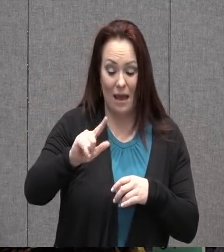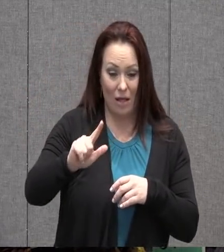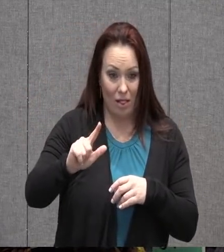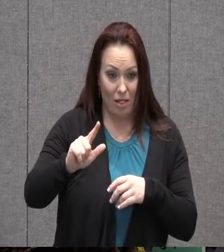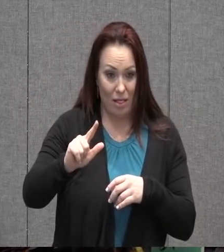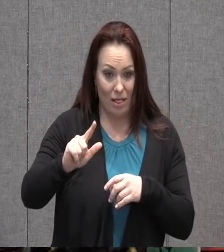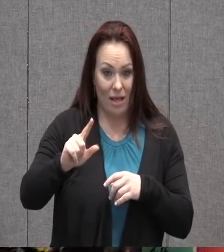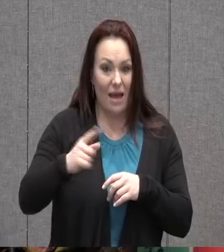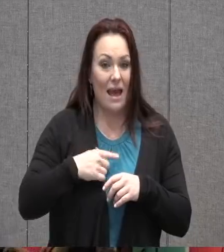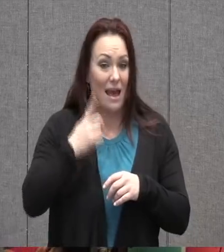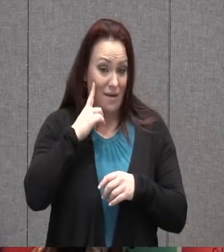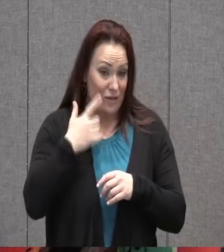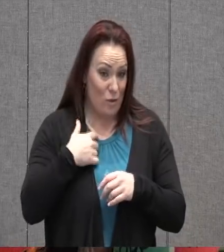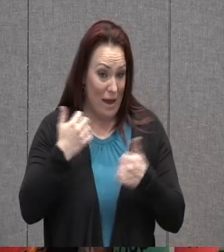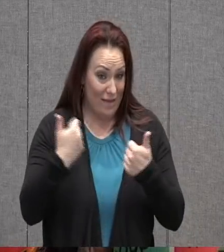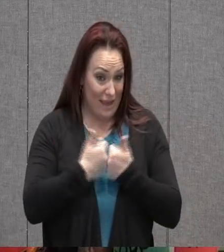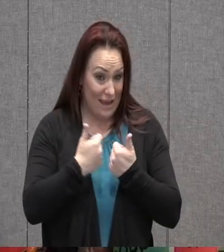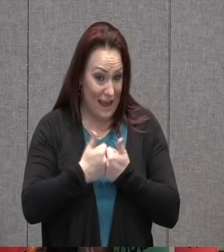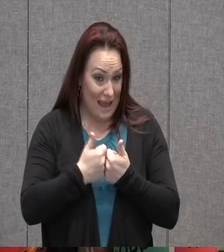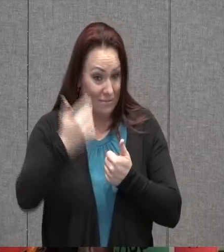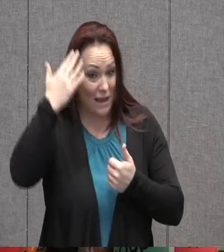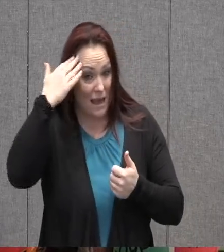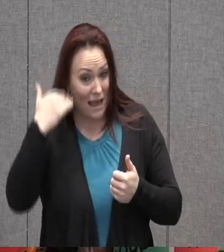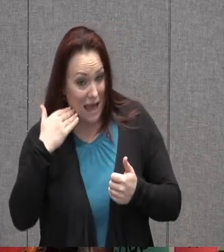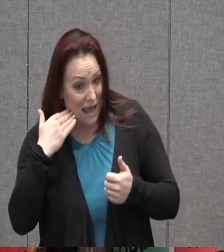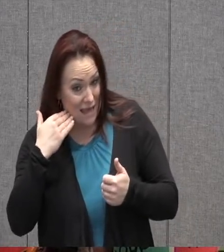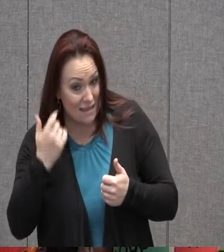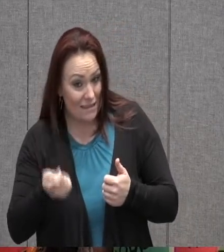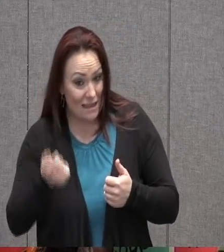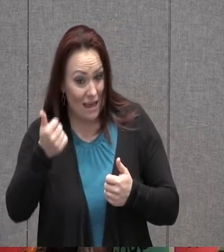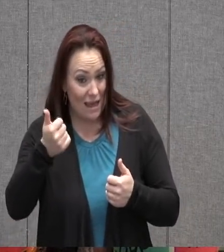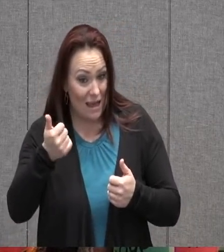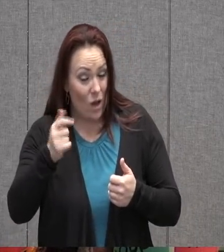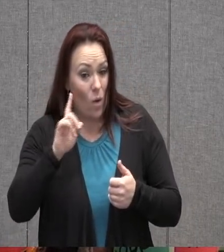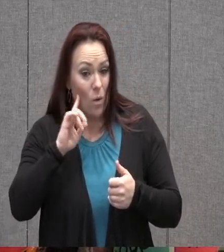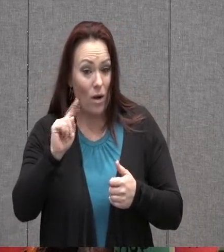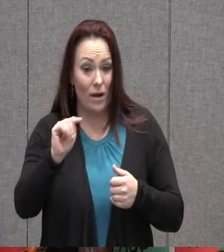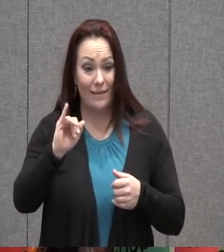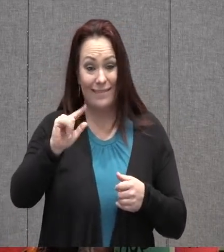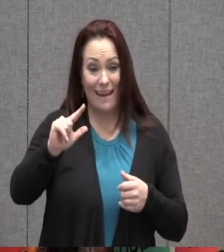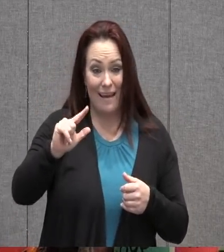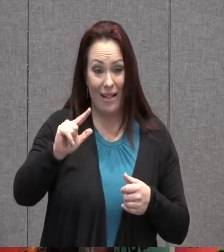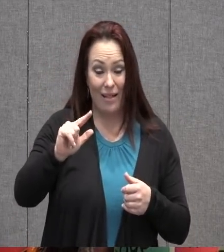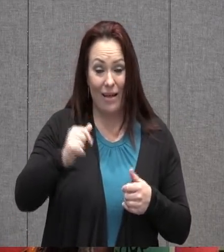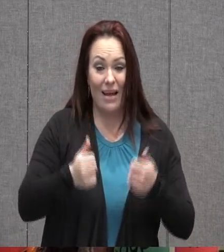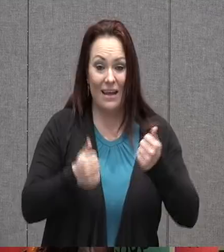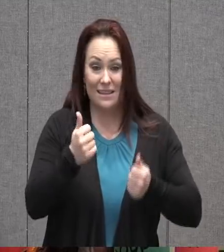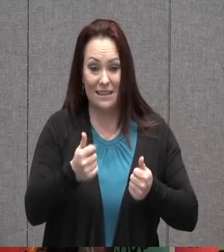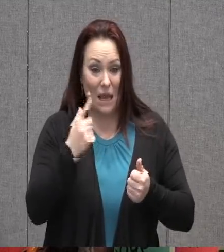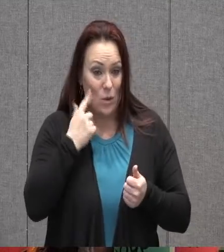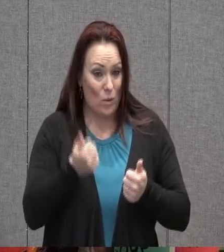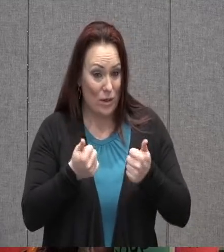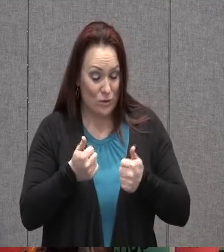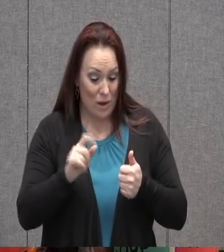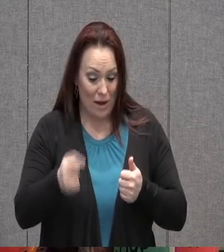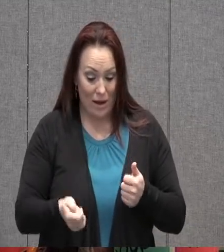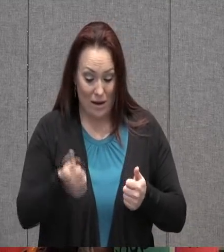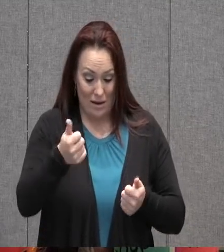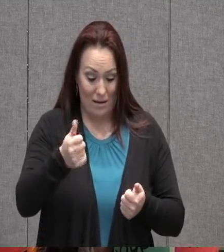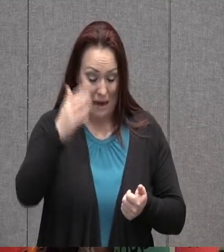Have you ever played the game called heads or tails and you can flip your penny in the air and see if it lands on the head or on the tail?